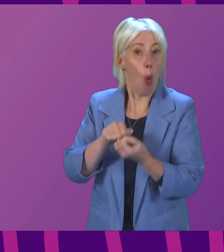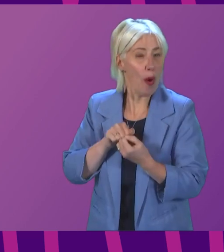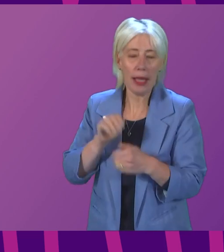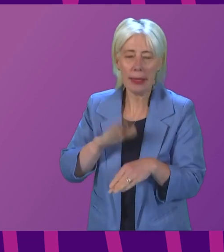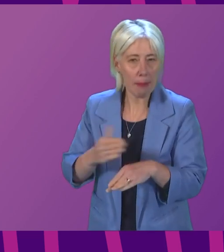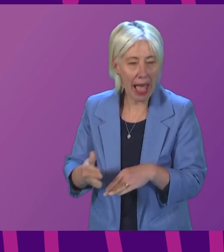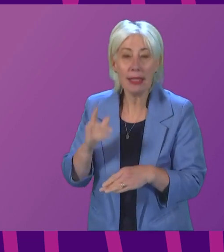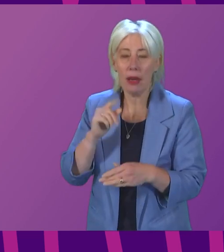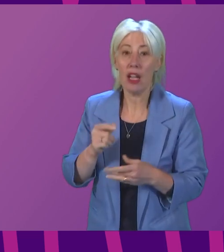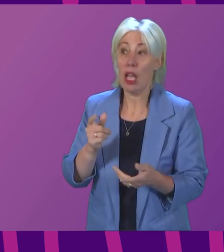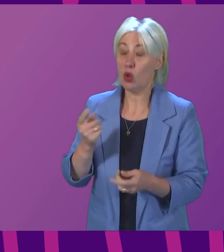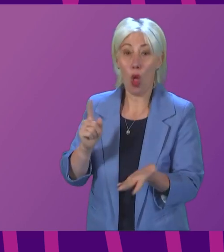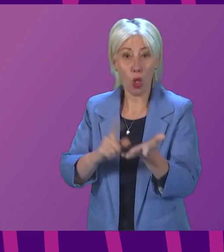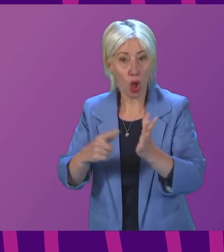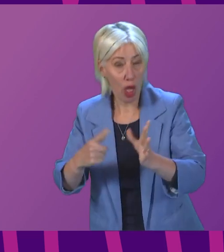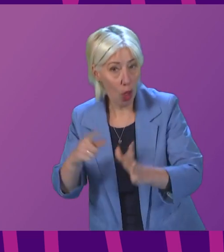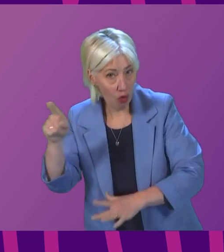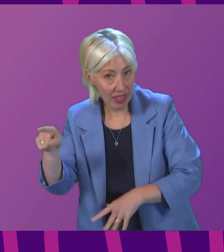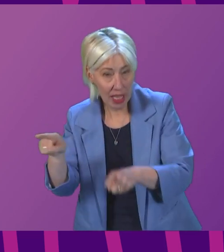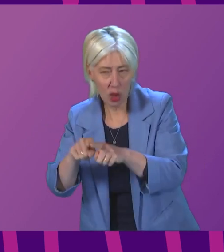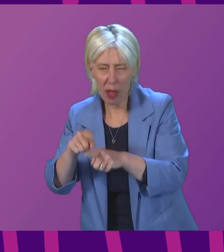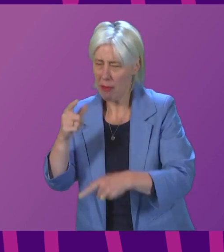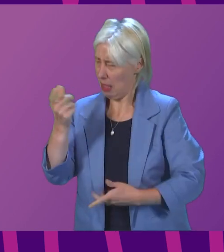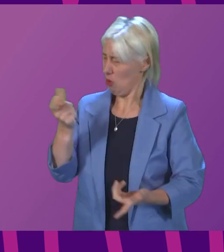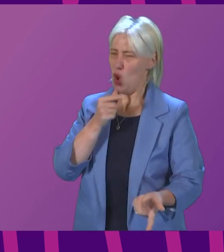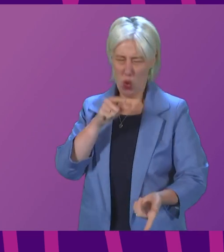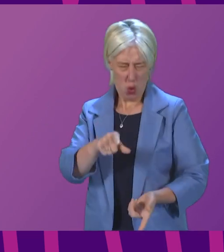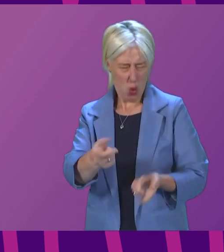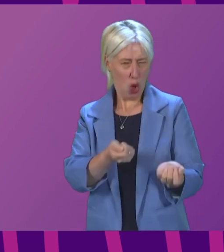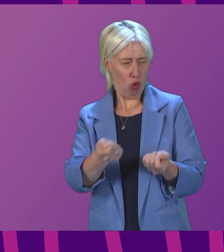Anyone, including local authorities, who wants to contact the person who controls or influences